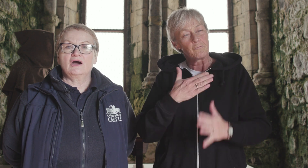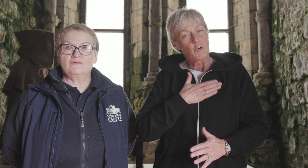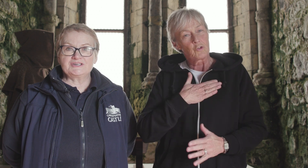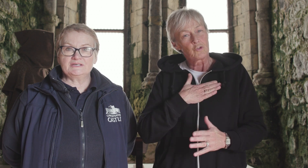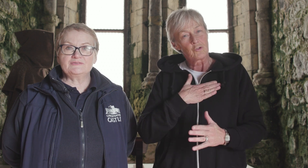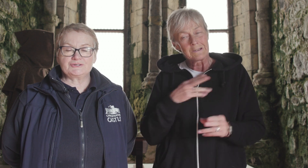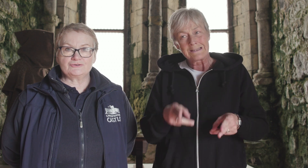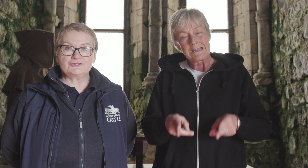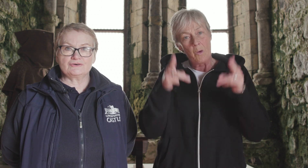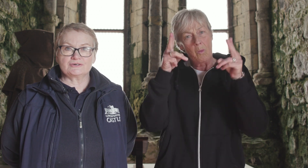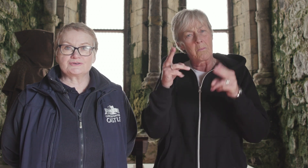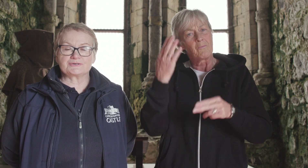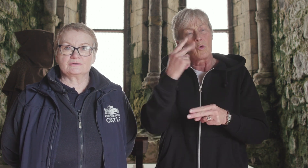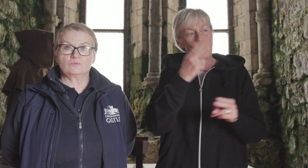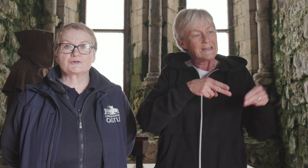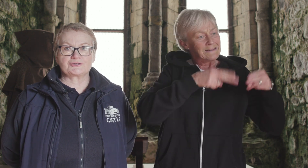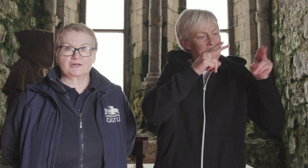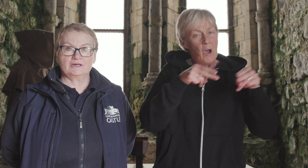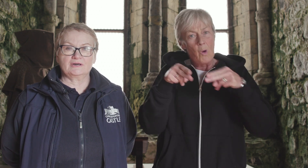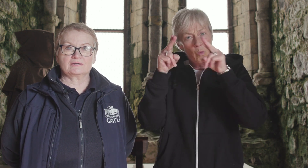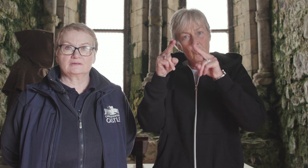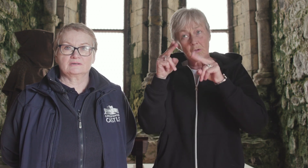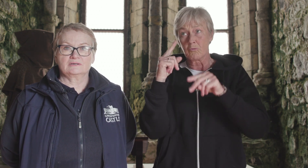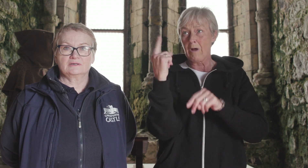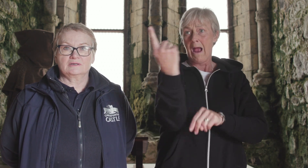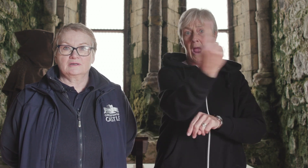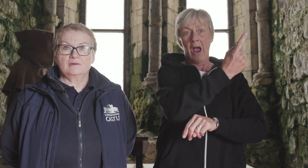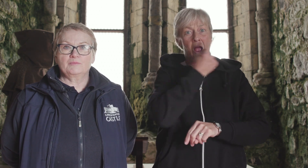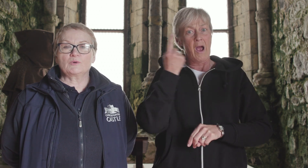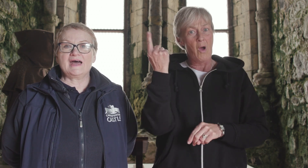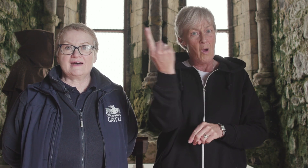Originally, the two towers were circular, but were halved